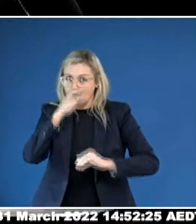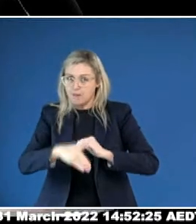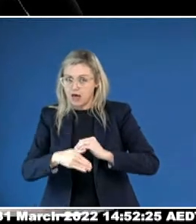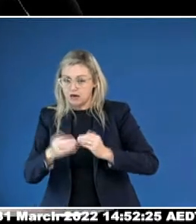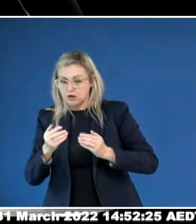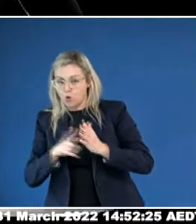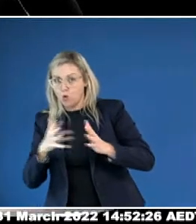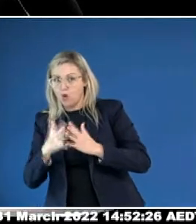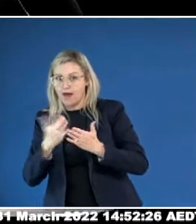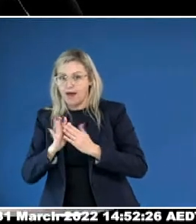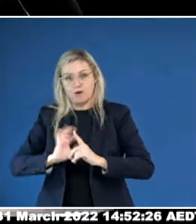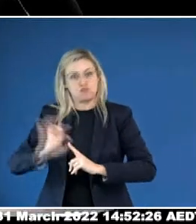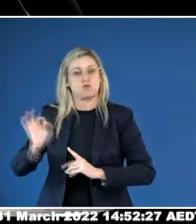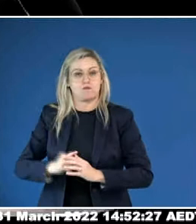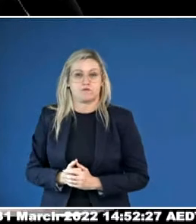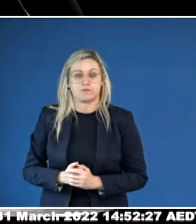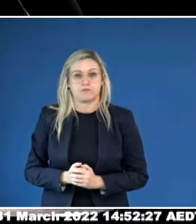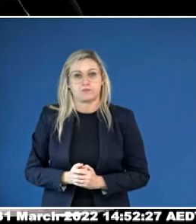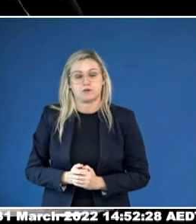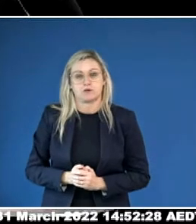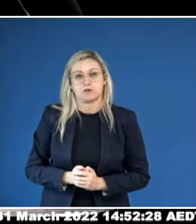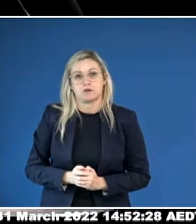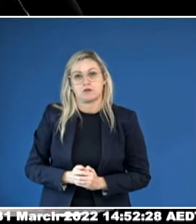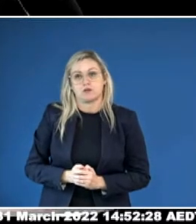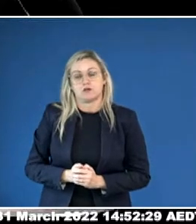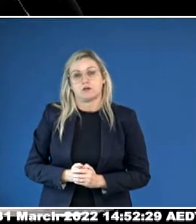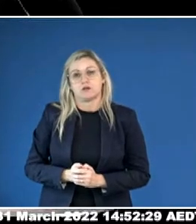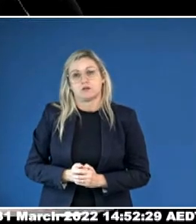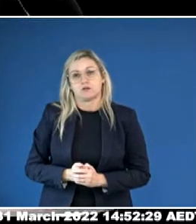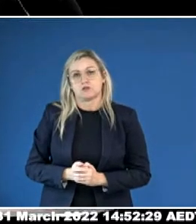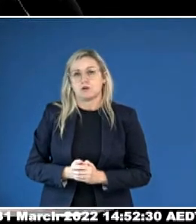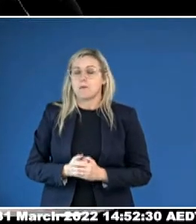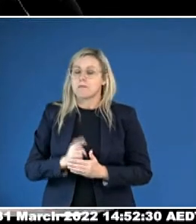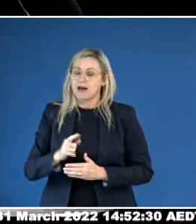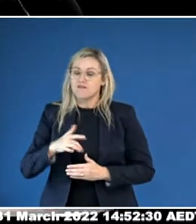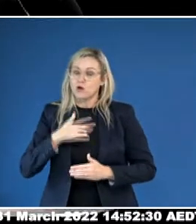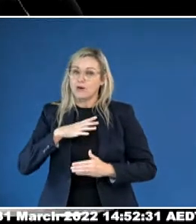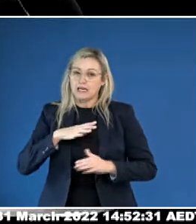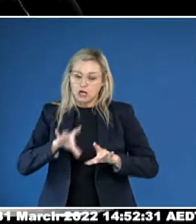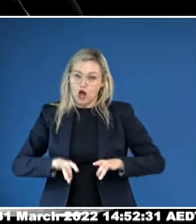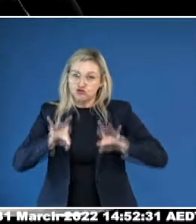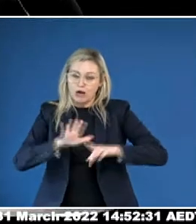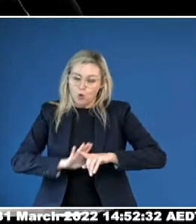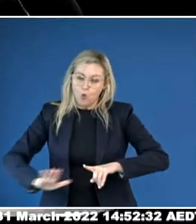there are - so we need - we need a consistent national - national definition